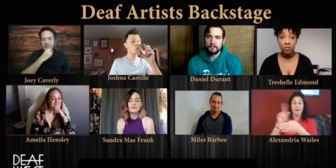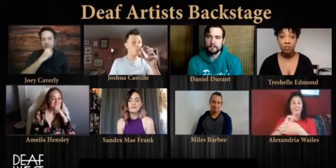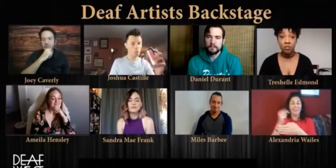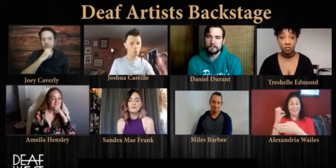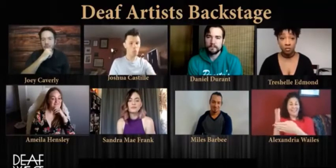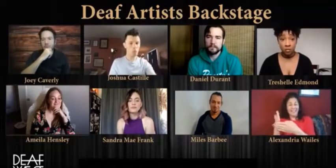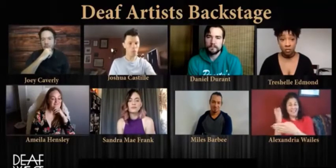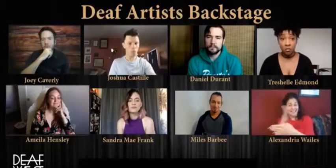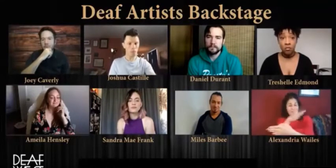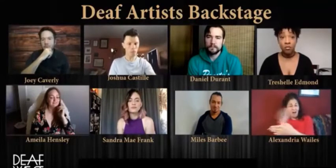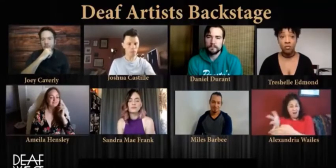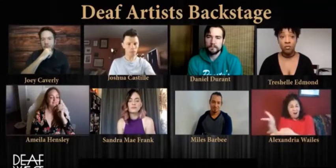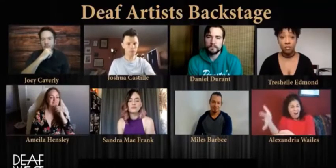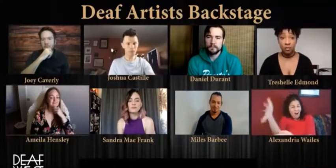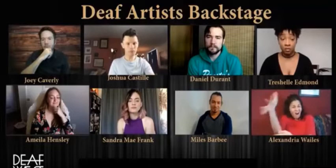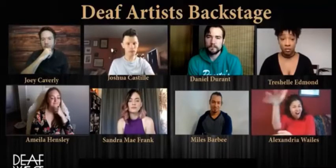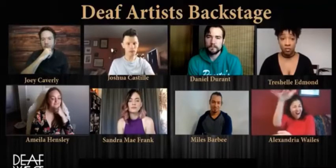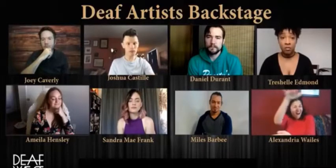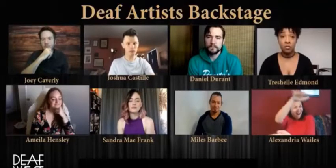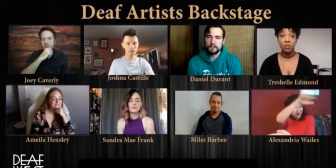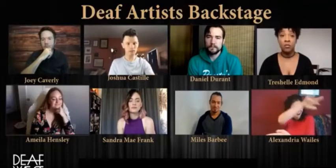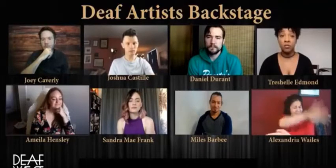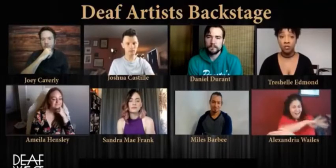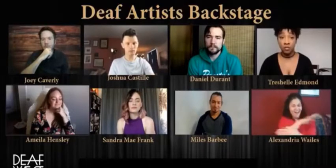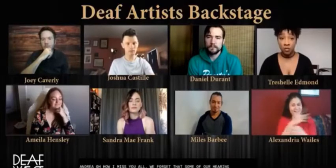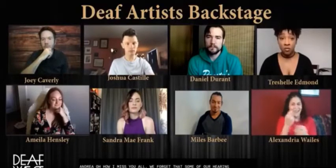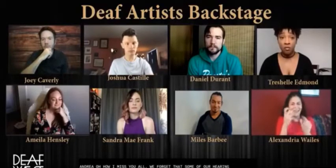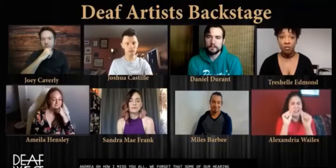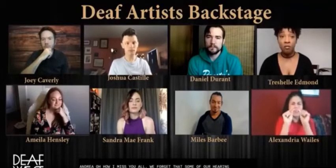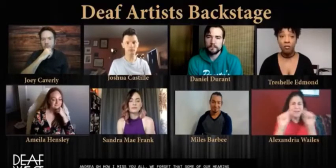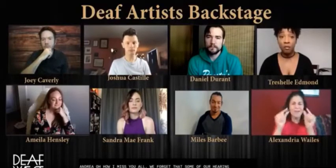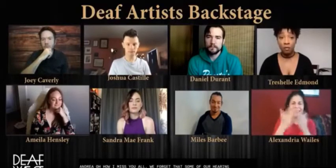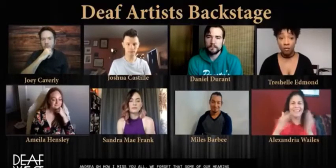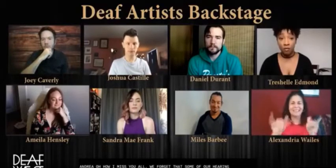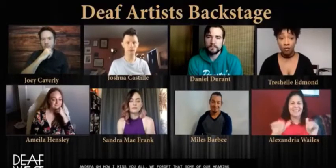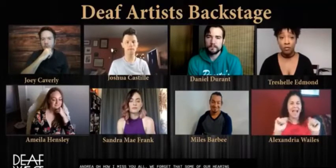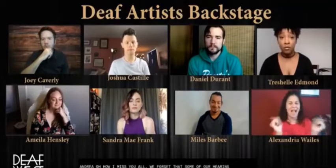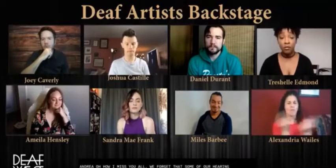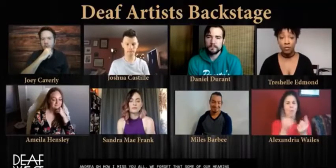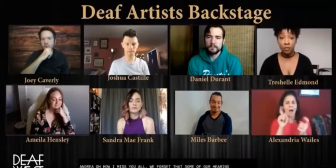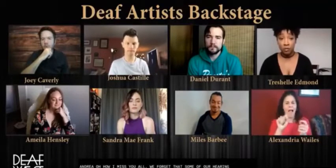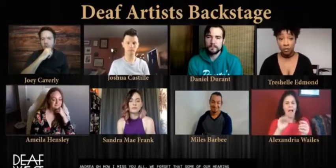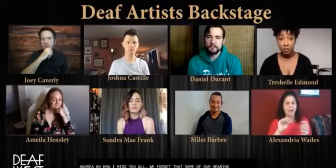And to see the outcome of all of the work that was put in prior to just a lot of the